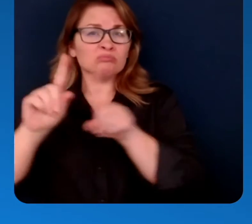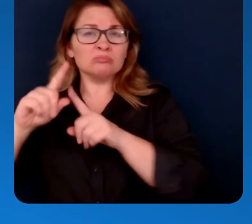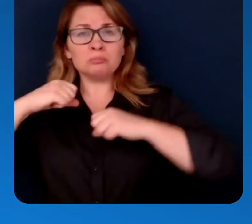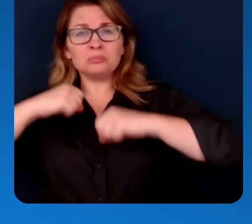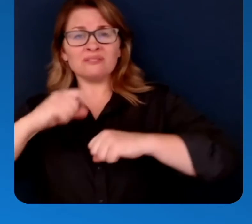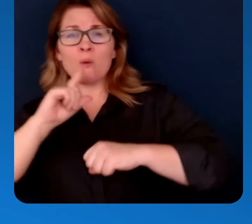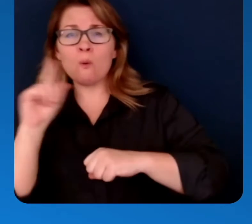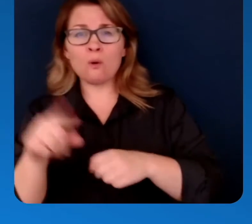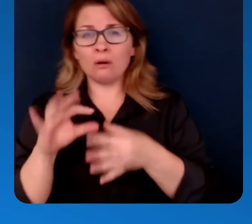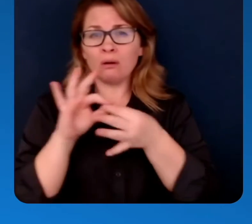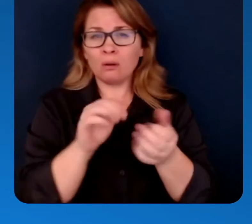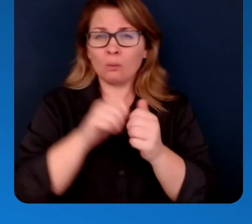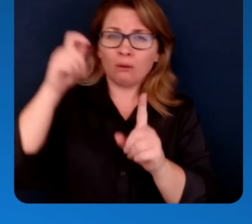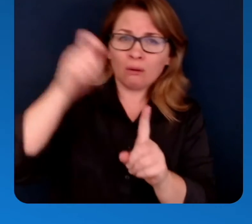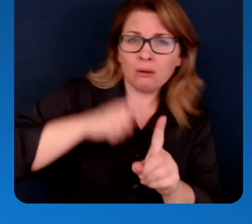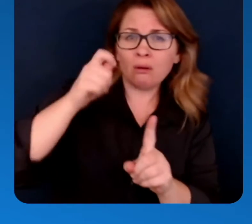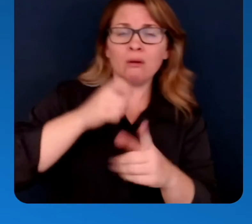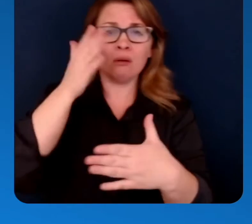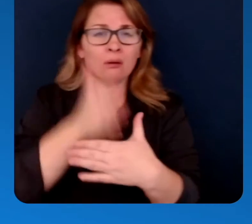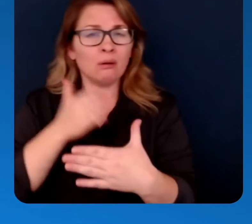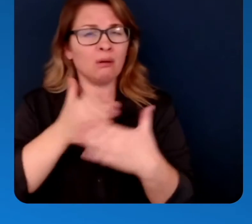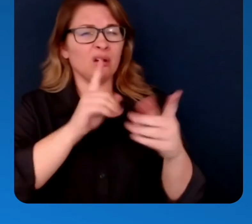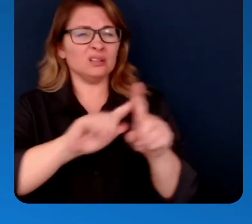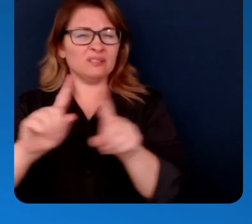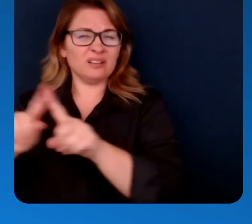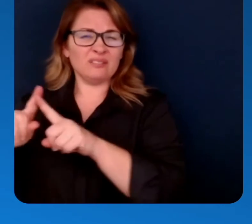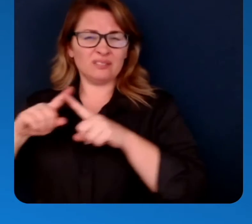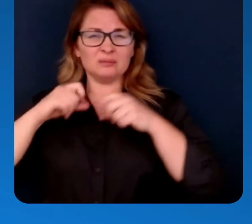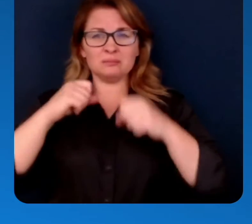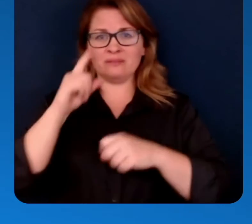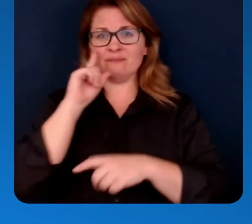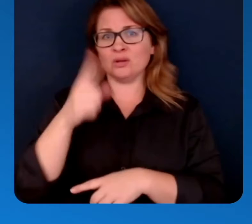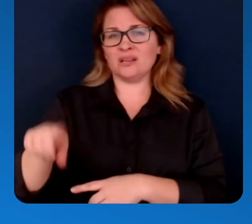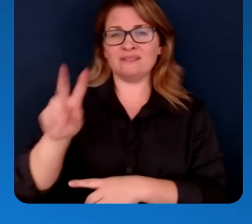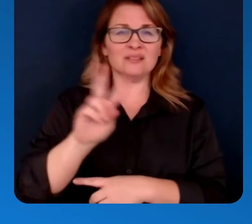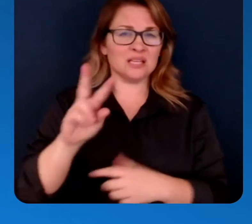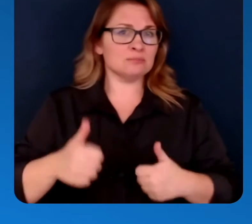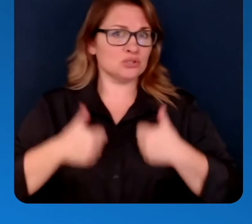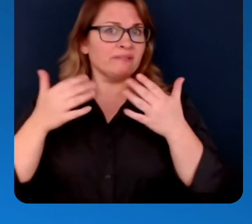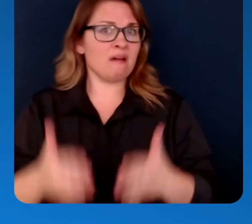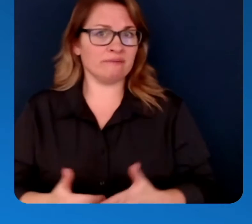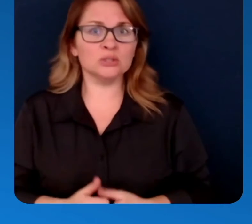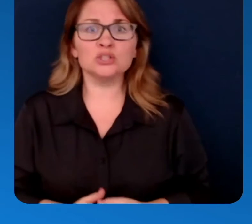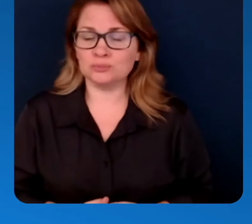criminal law, when a victim wants to go through the criminal legal process and report their crime;